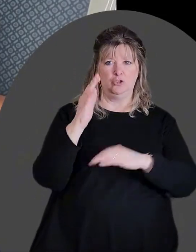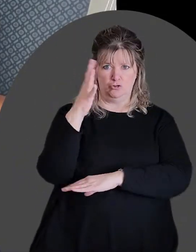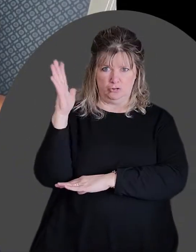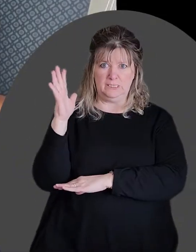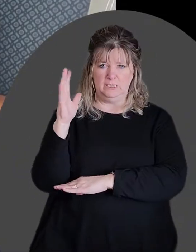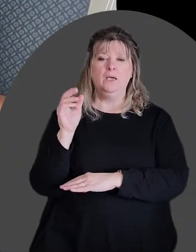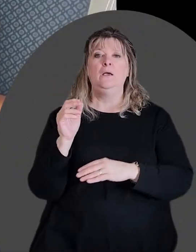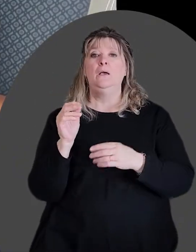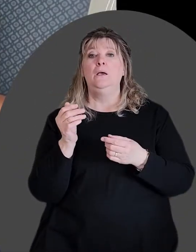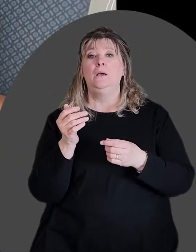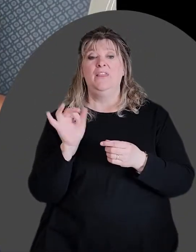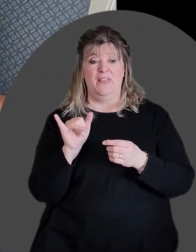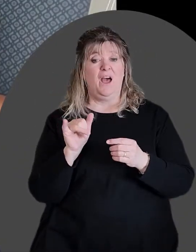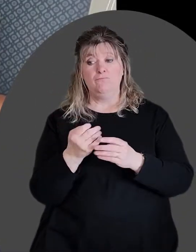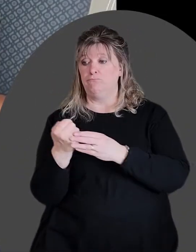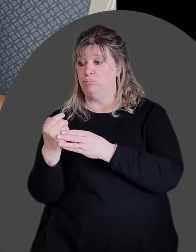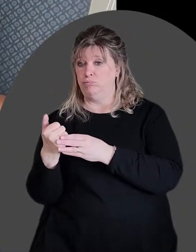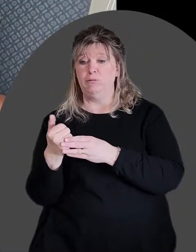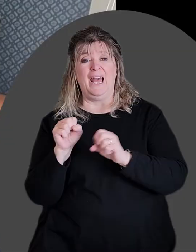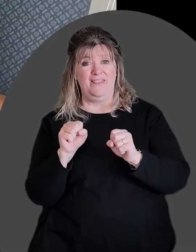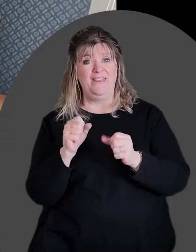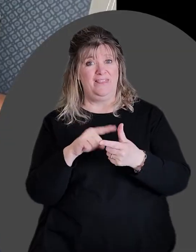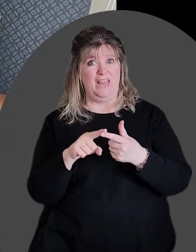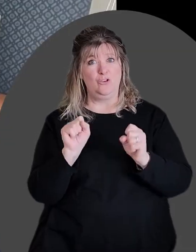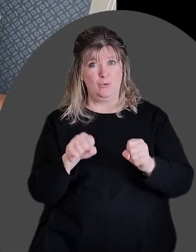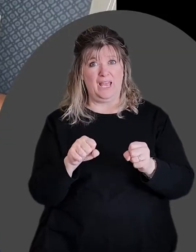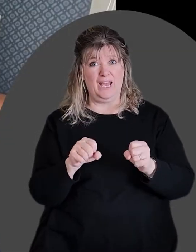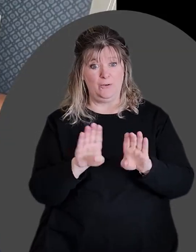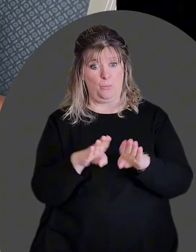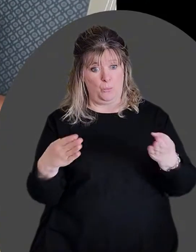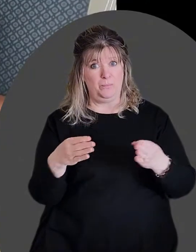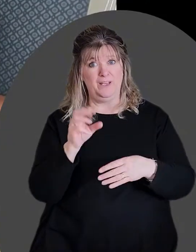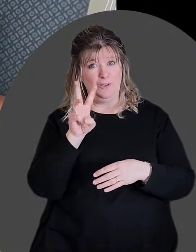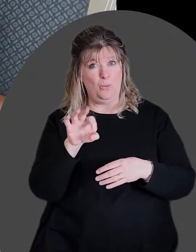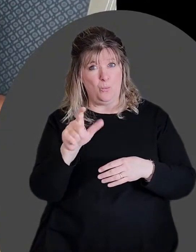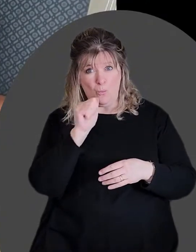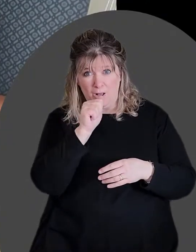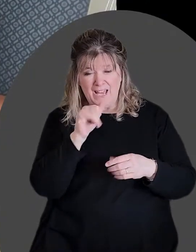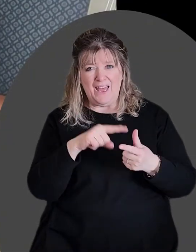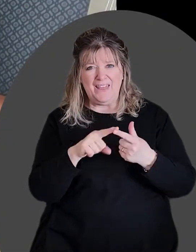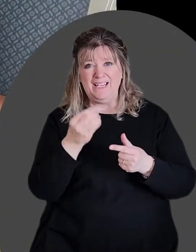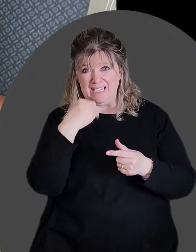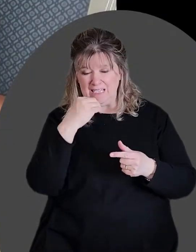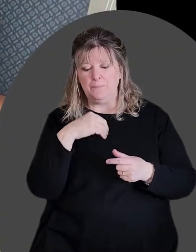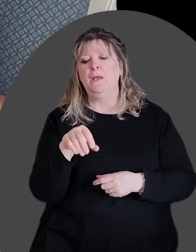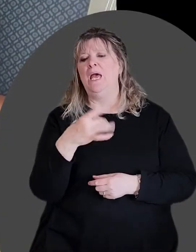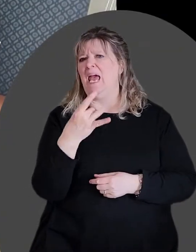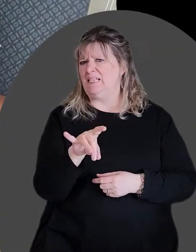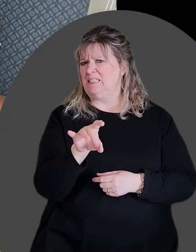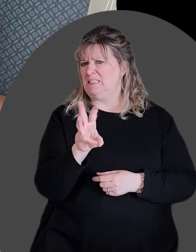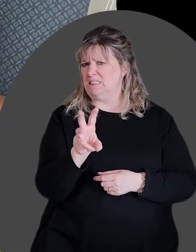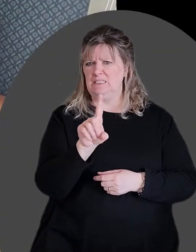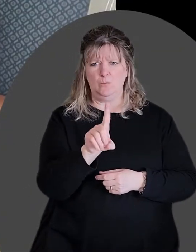and then you can actually crack the walnut and eat it the 1861 original version of the recipe